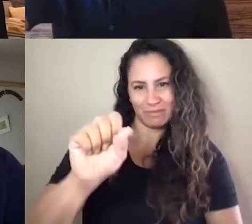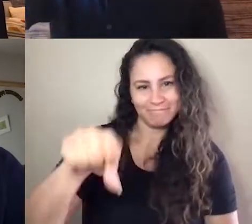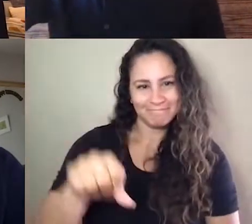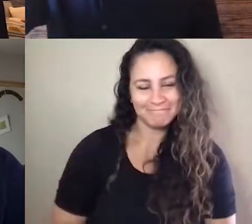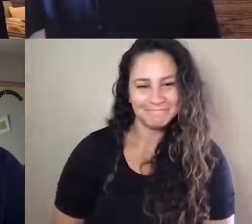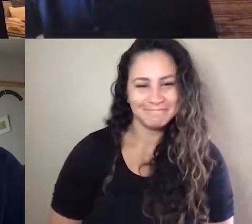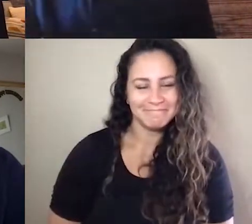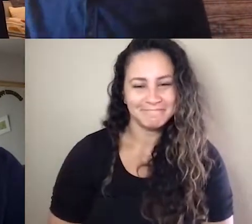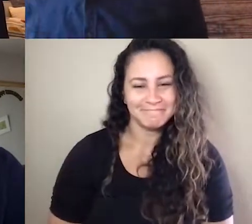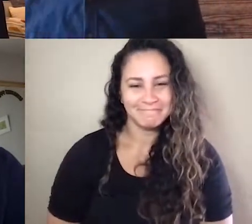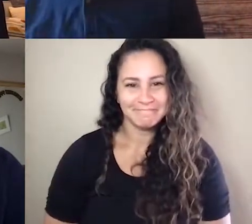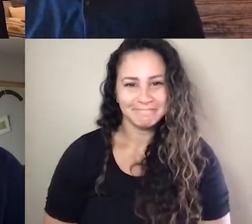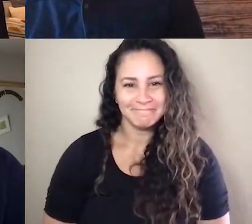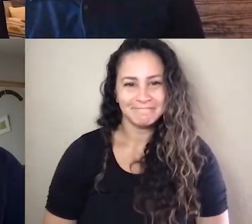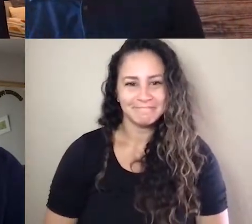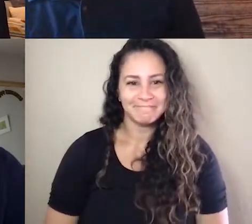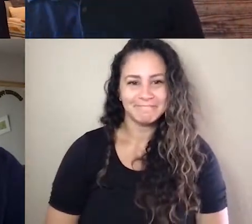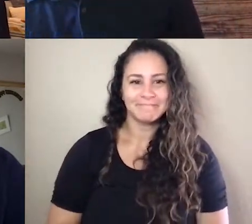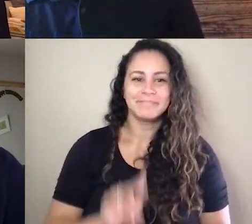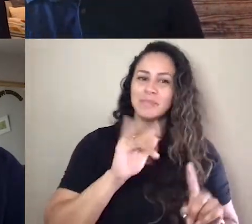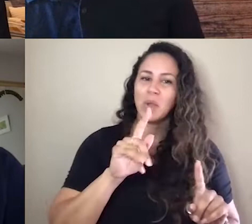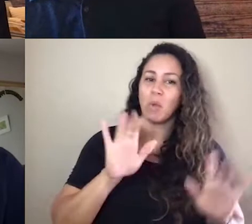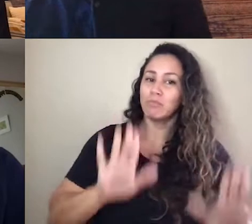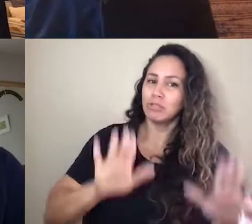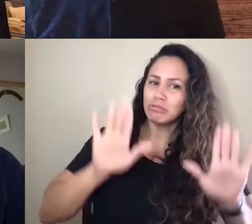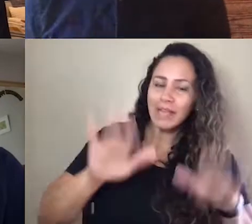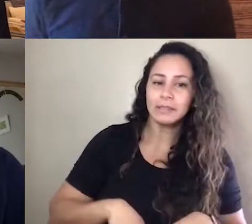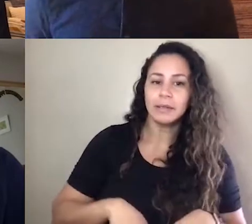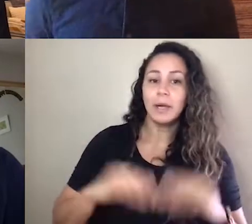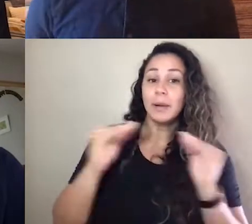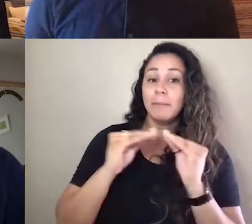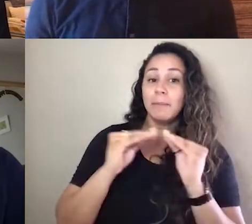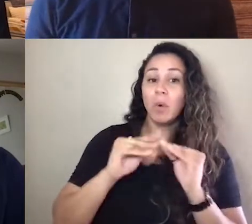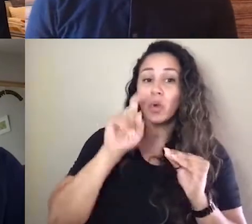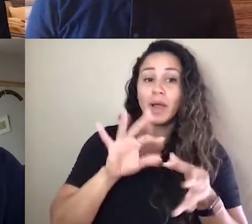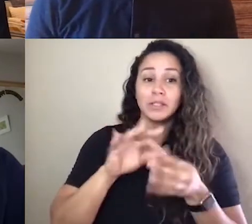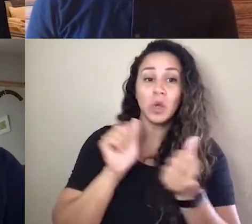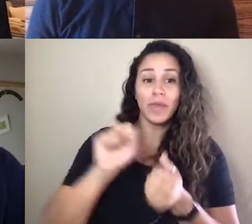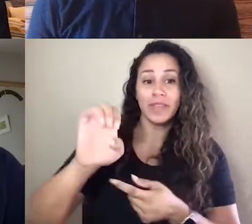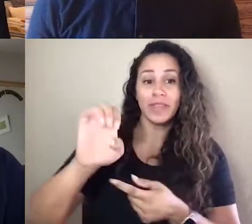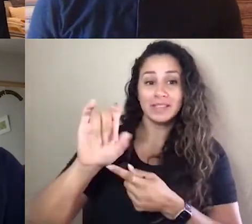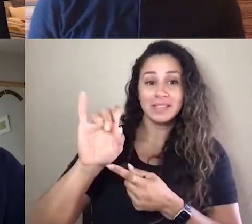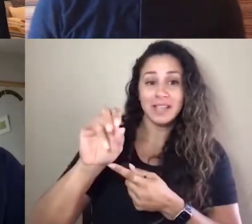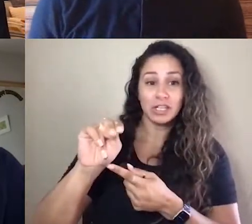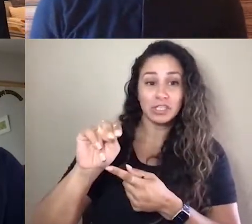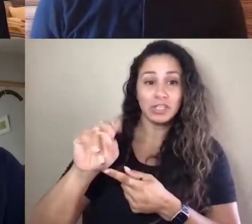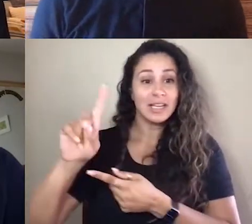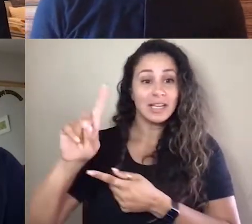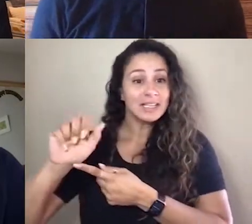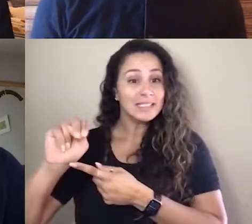MORE QUESTIONS ABOUT THE SECTION. DEAN WANTS TO KNOW, IS IT POSSIBLE TO EDIT OR ADD MORE